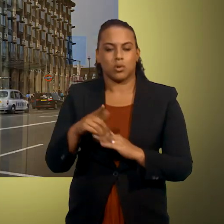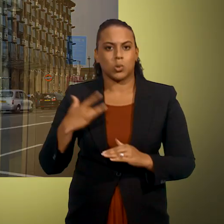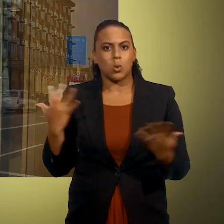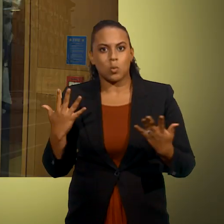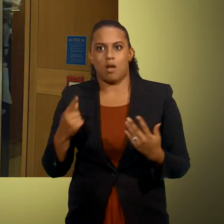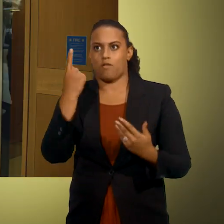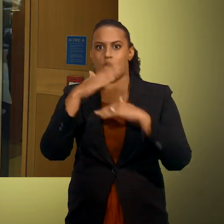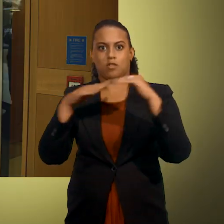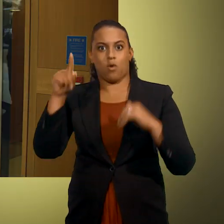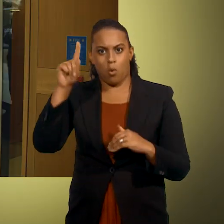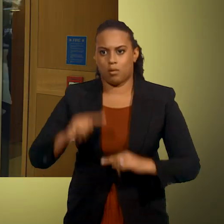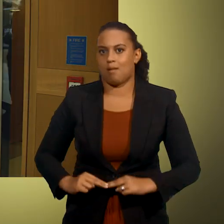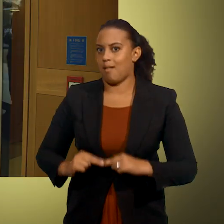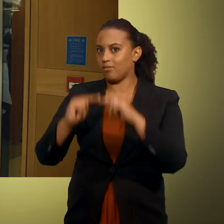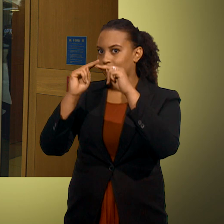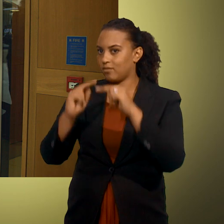which you can get to via a central lift.